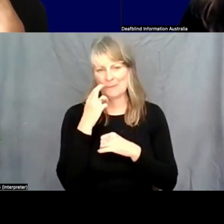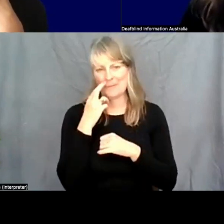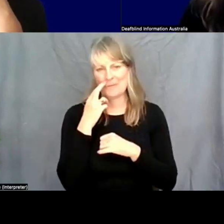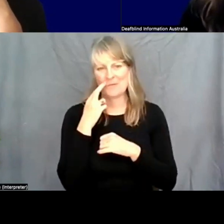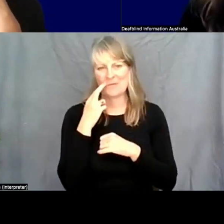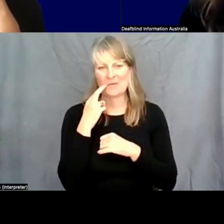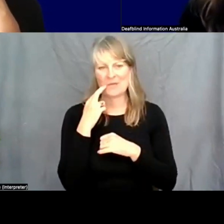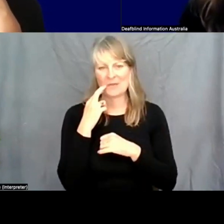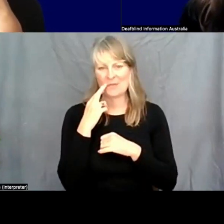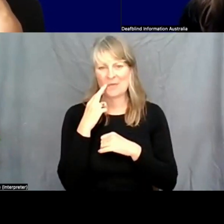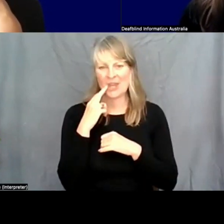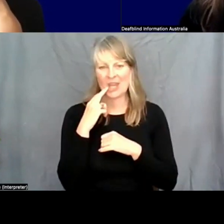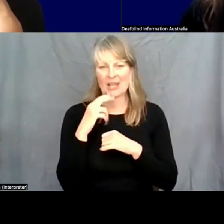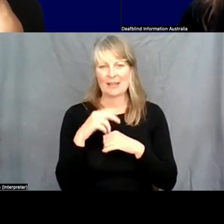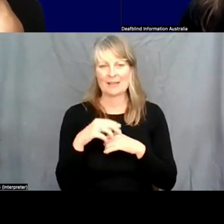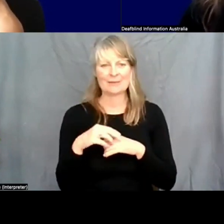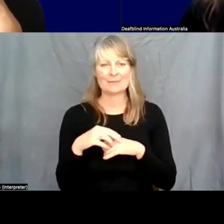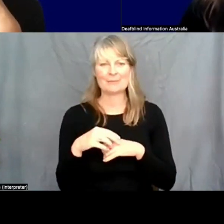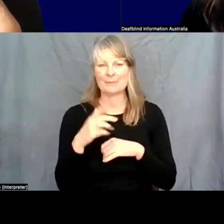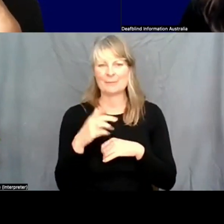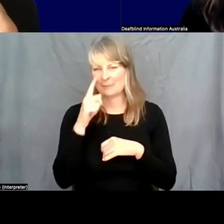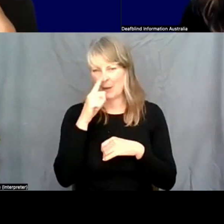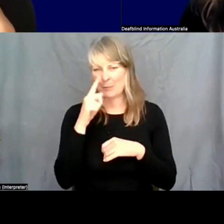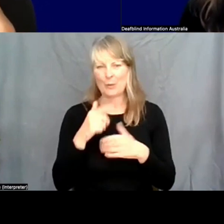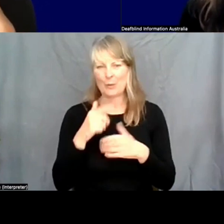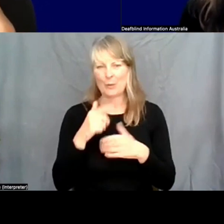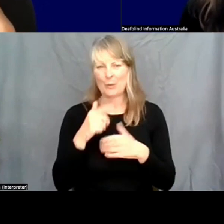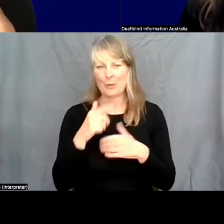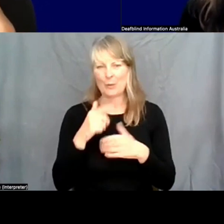have a few challenges. I love it.